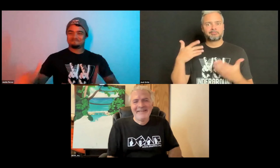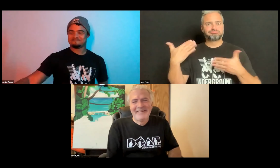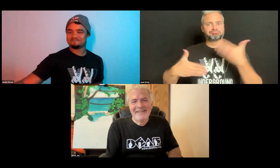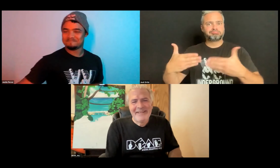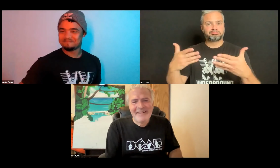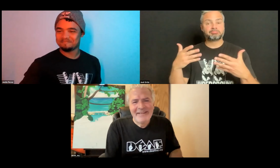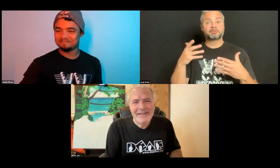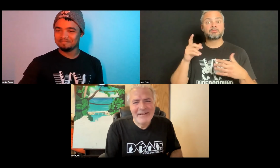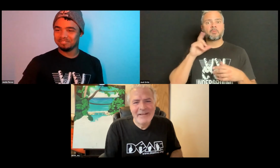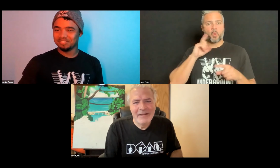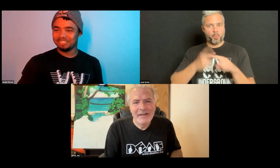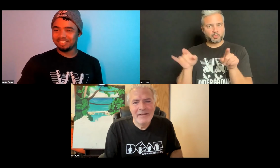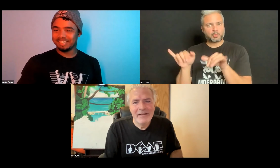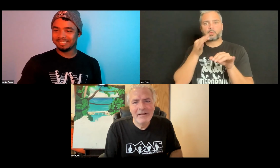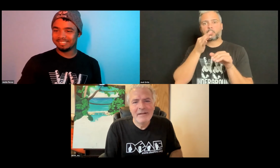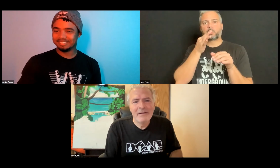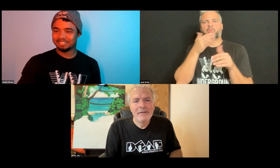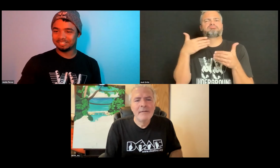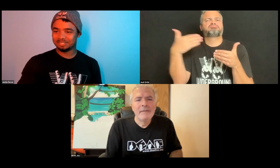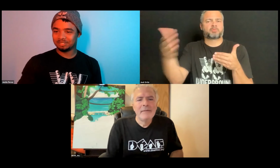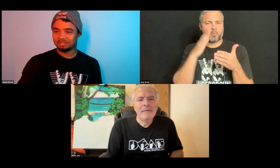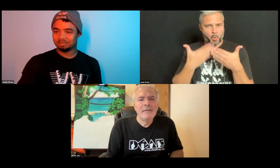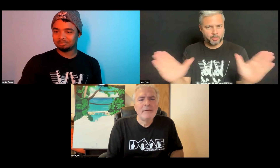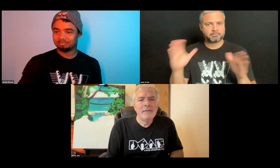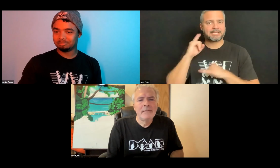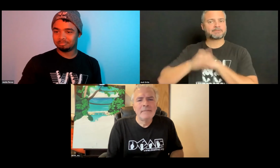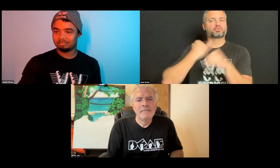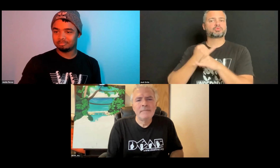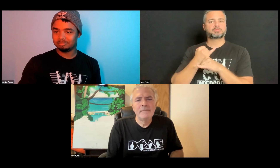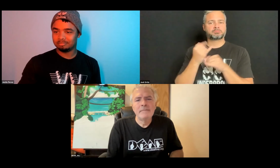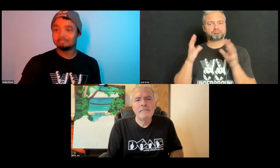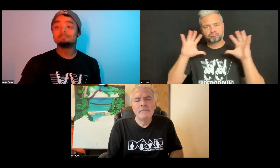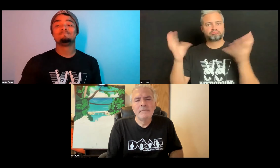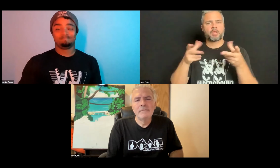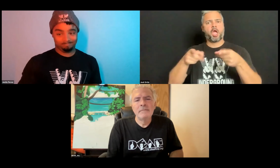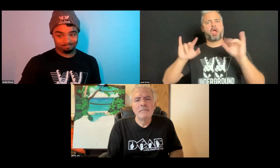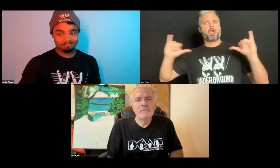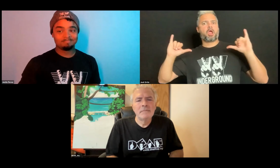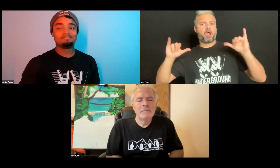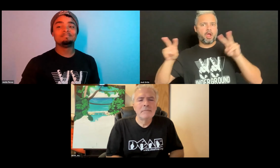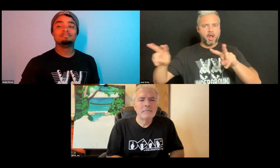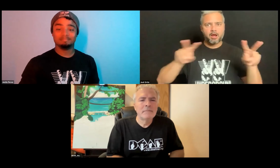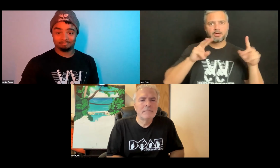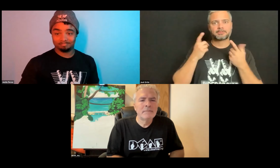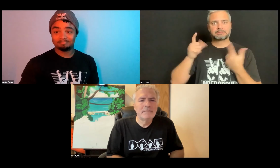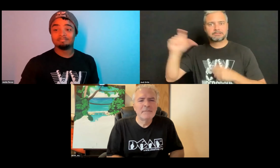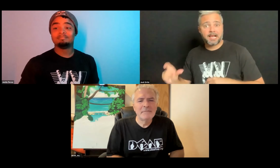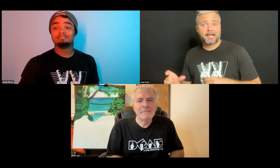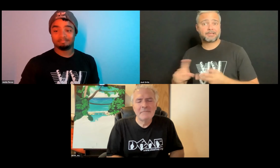Most definitely. We will be opening it to international, eventually.